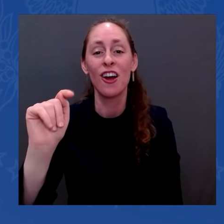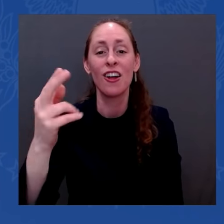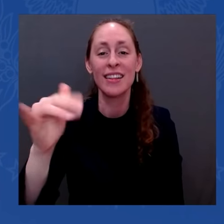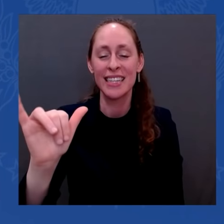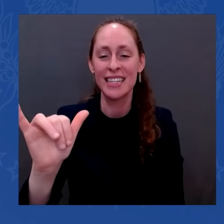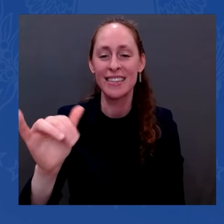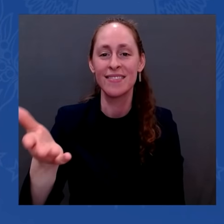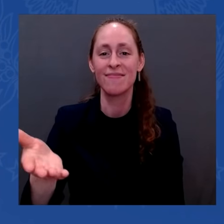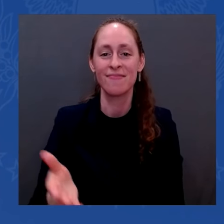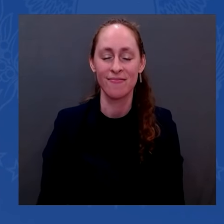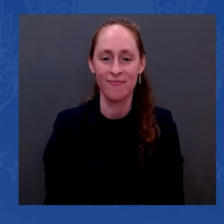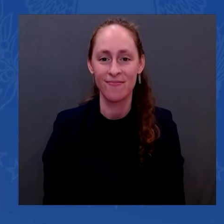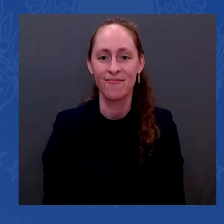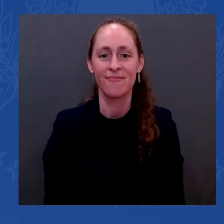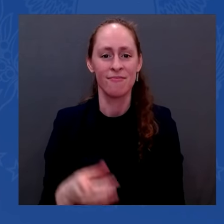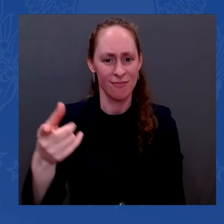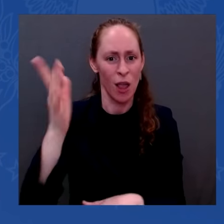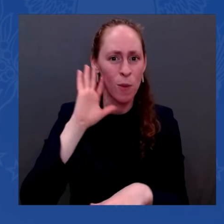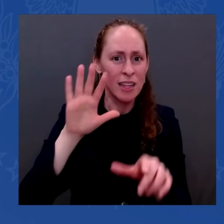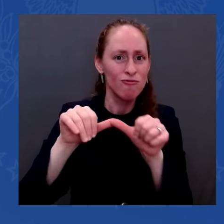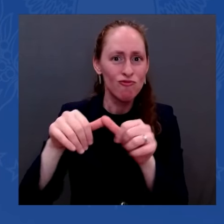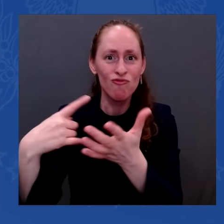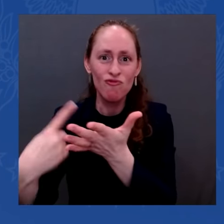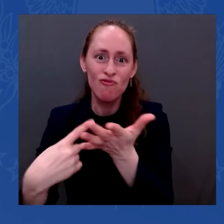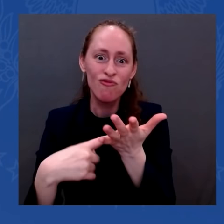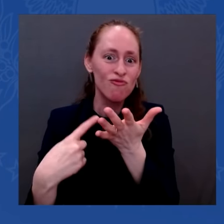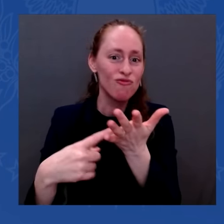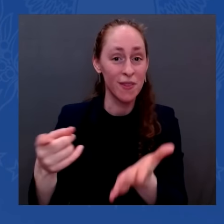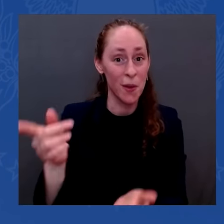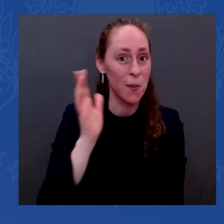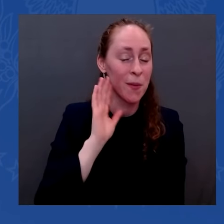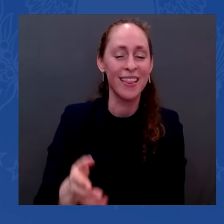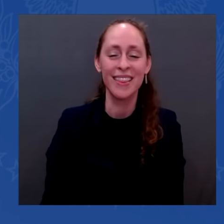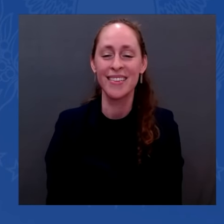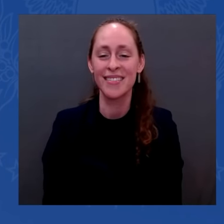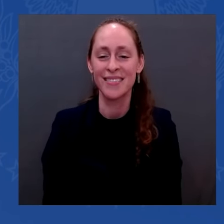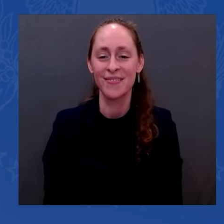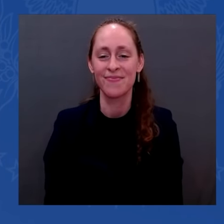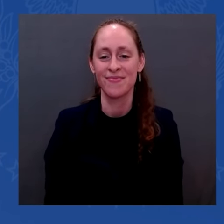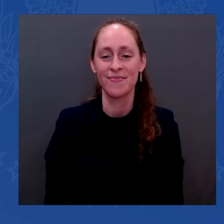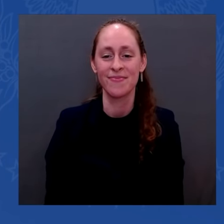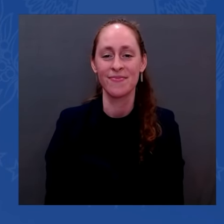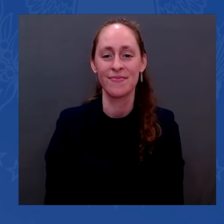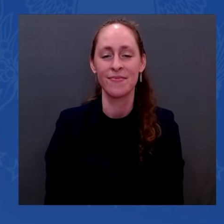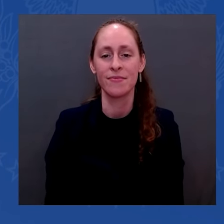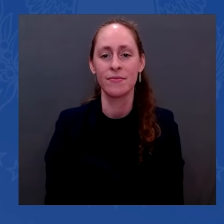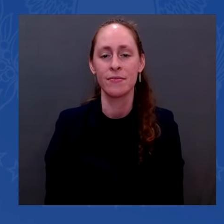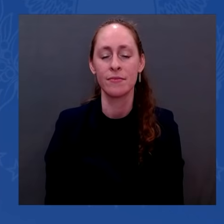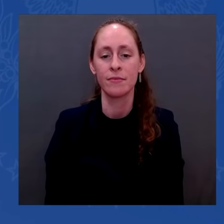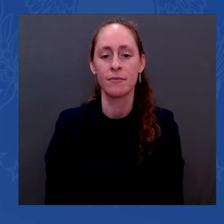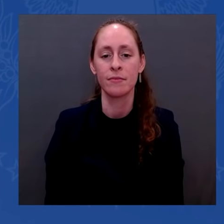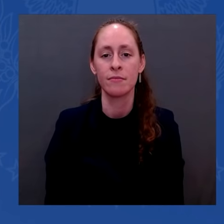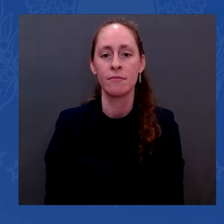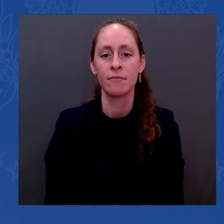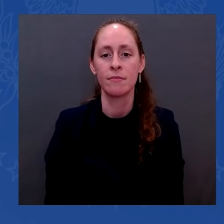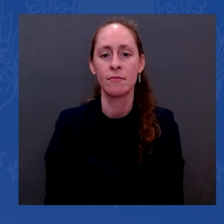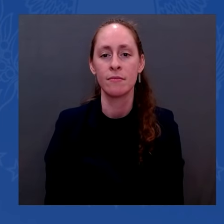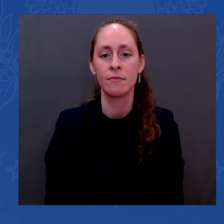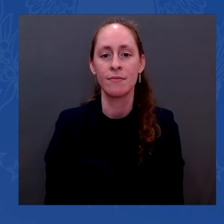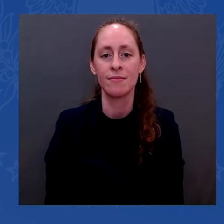she's going to represent, the President of the United Steelworkers. But that's a different section. But anyway, thanks, Gov. Appreciate it, Gavin. Governor Newsom: I appreciate you. Administrator McCarthy: Thanks, everybody,